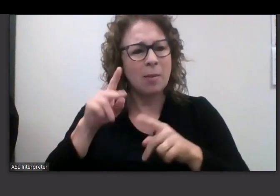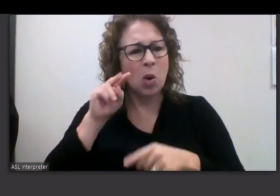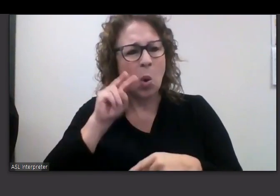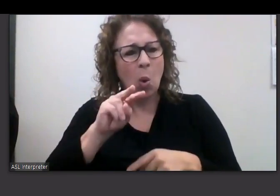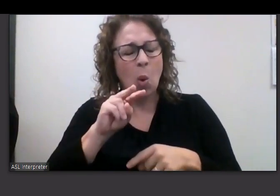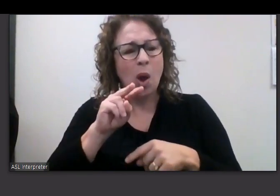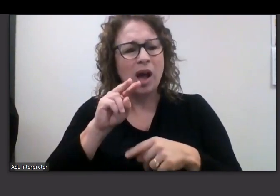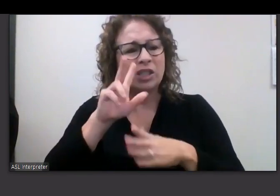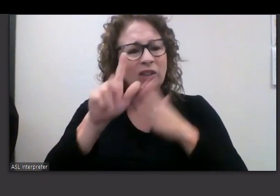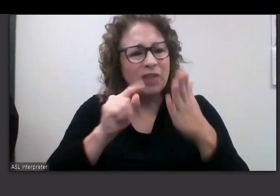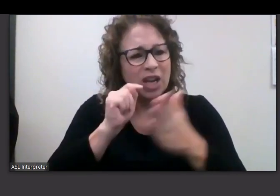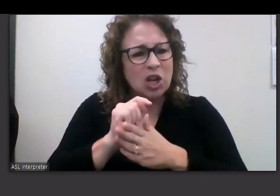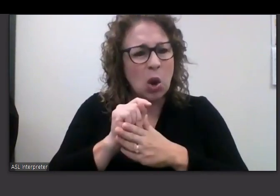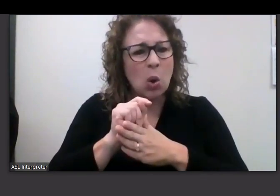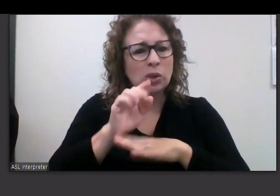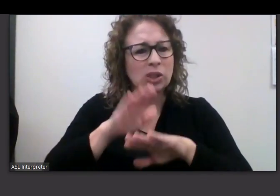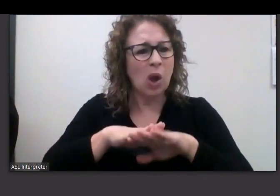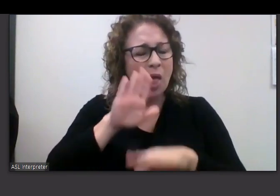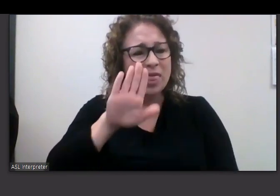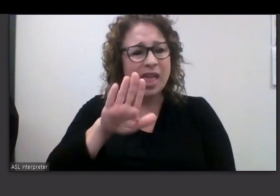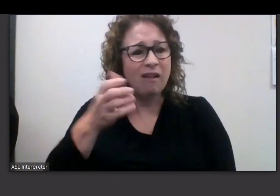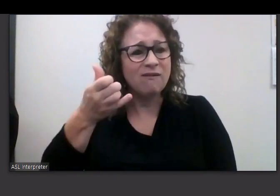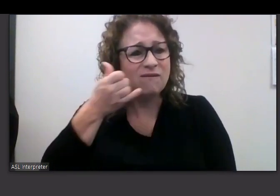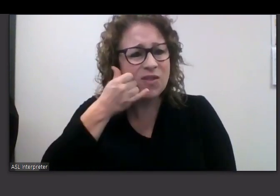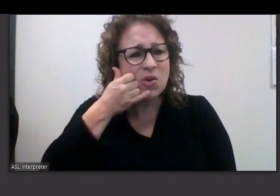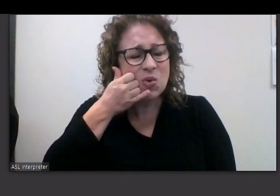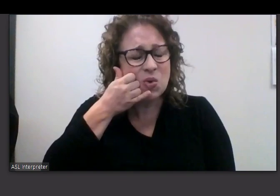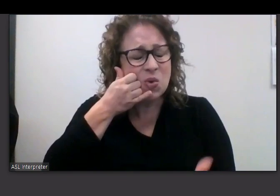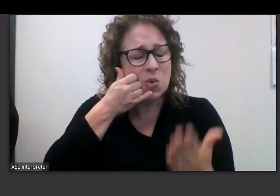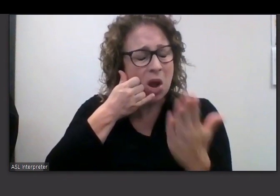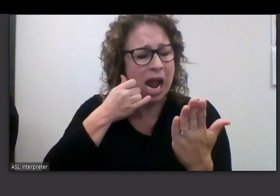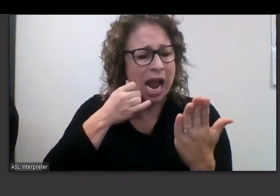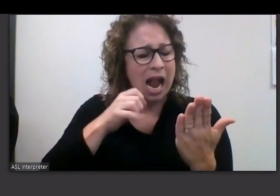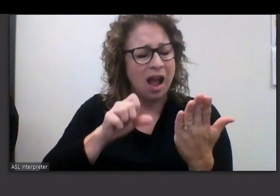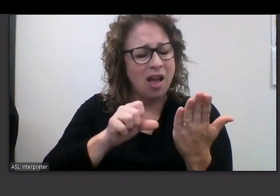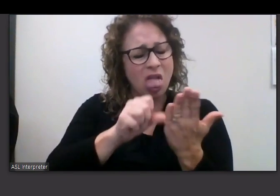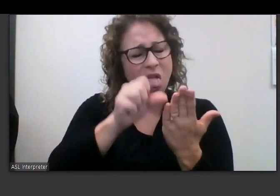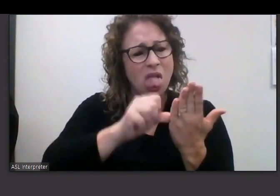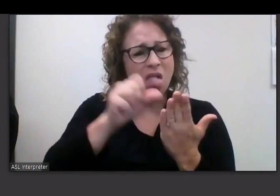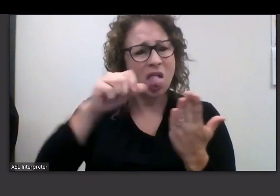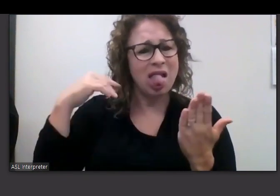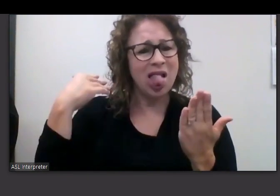with the volume turned off - in the subway, in the airport,